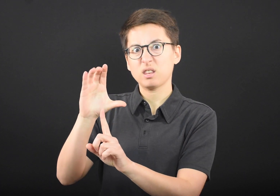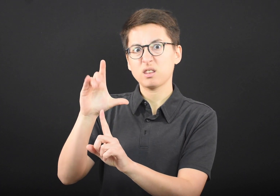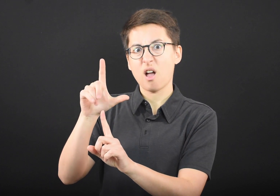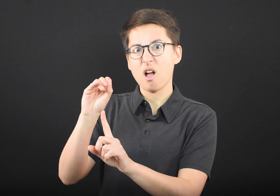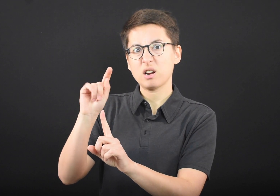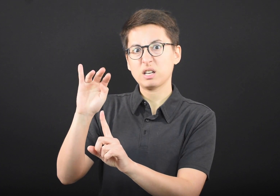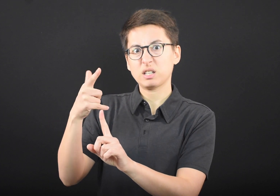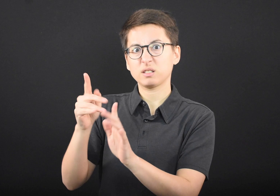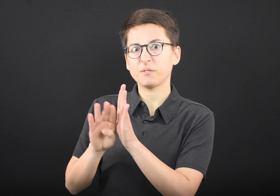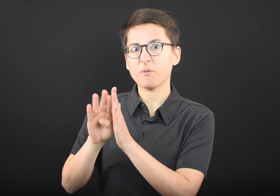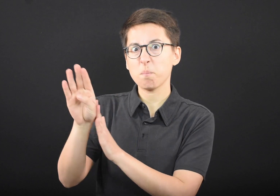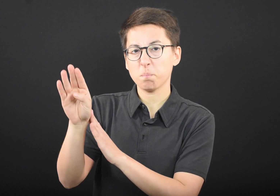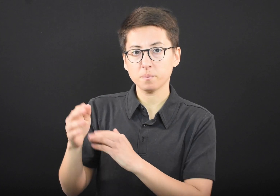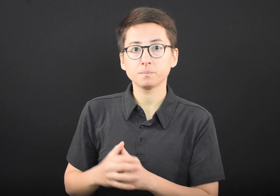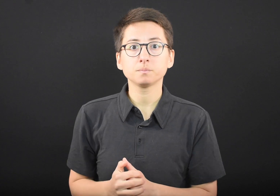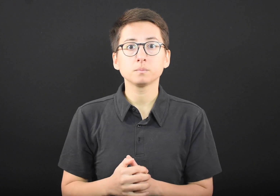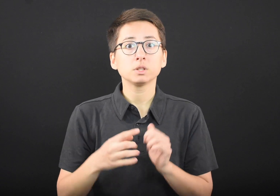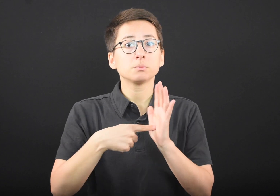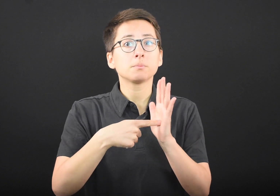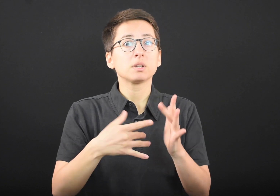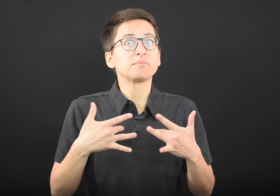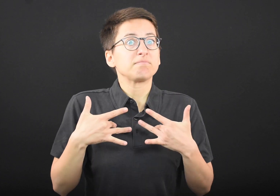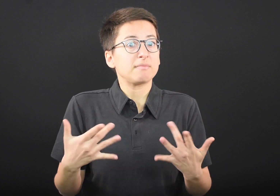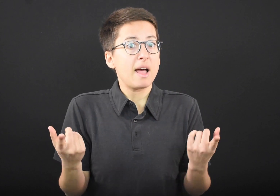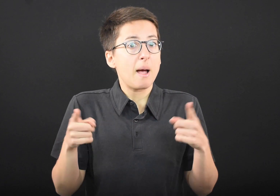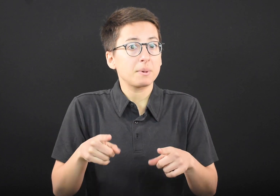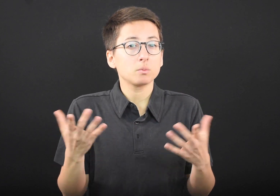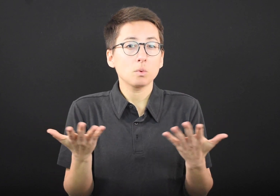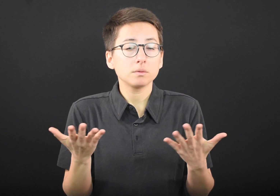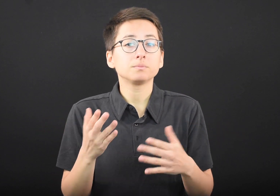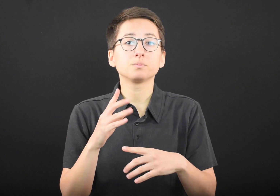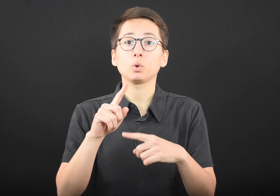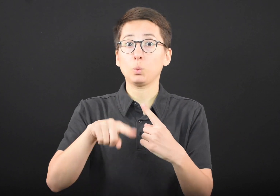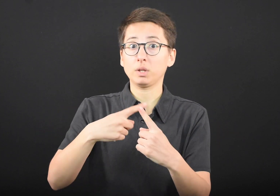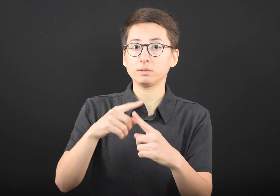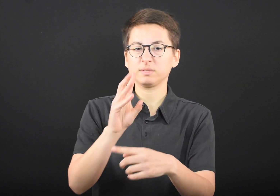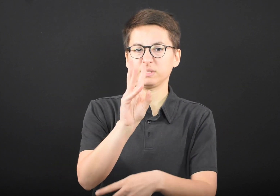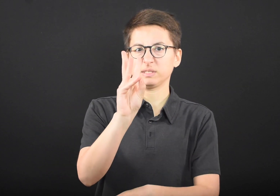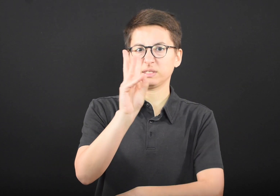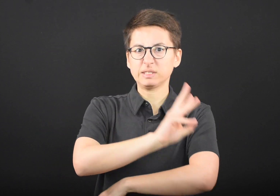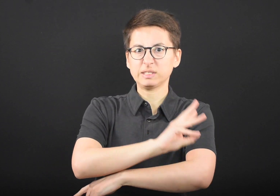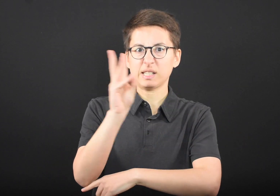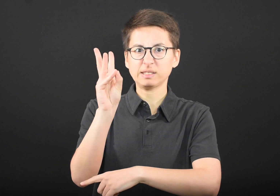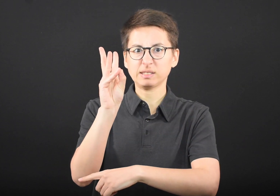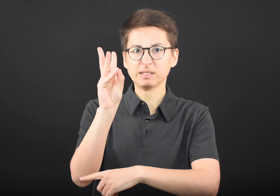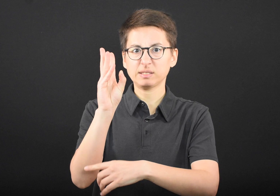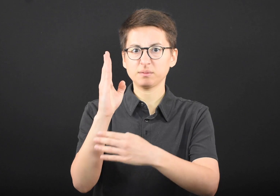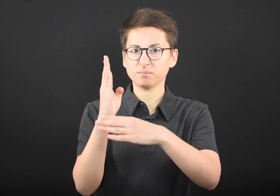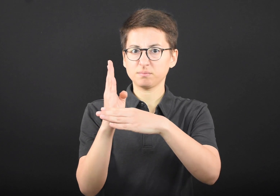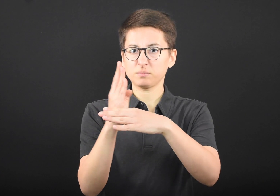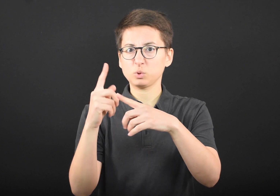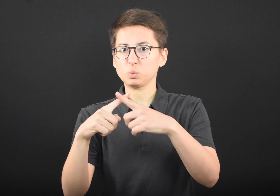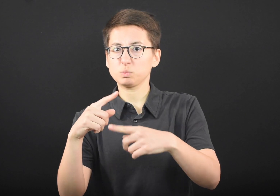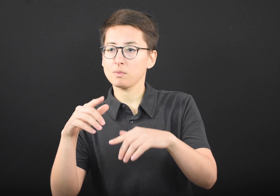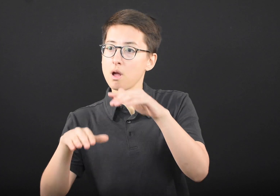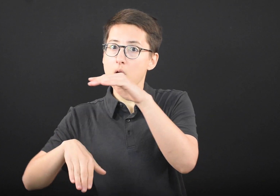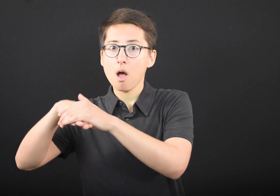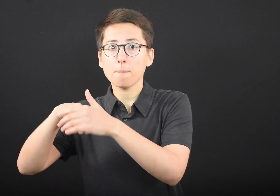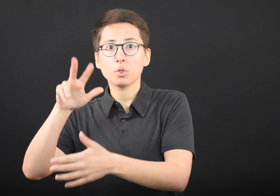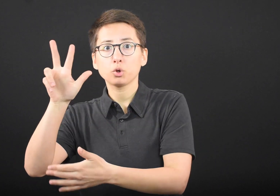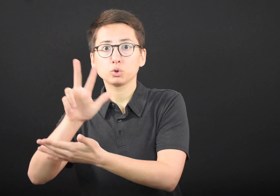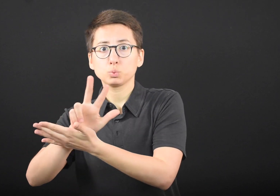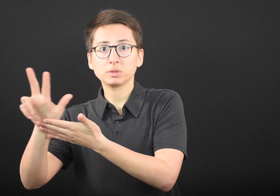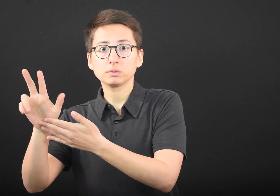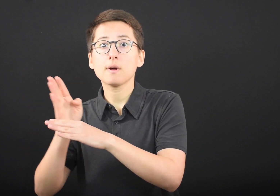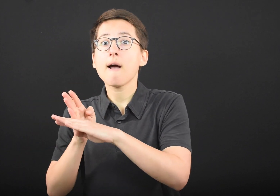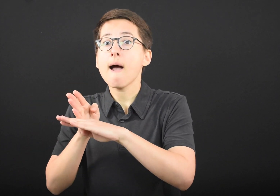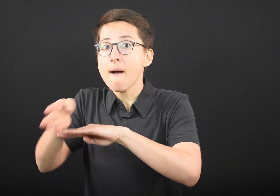clotting develops. Symptoms are likely to occur between 6 days and up to 3 weeks after vaccination